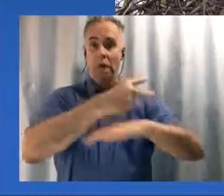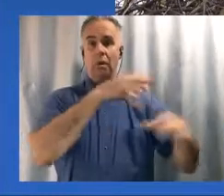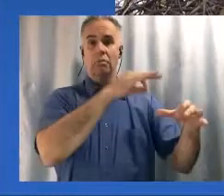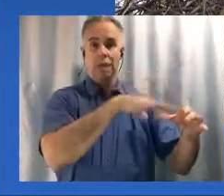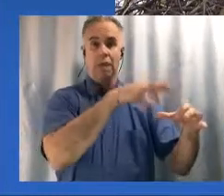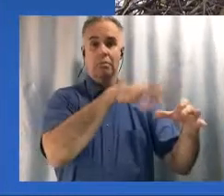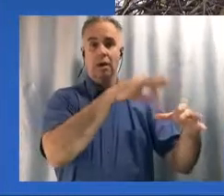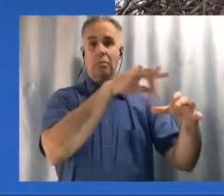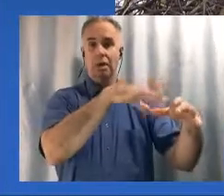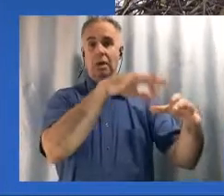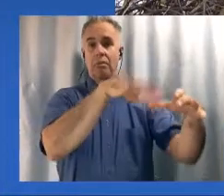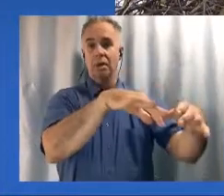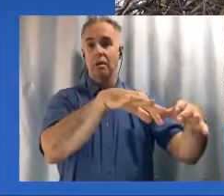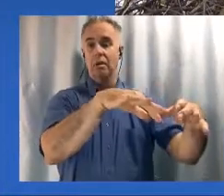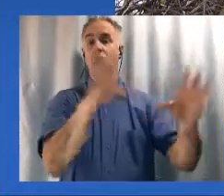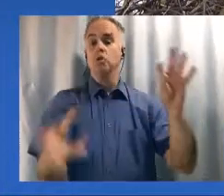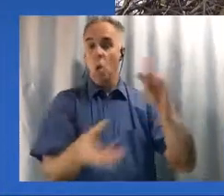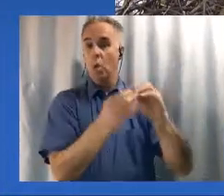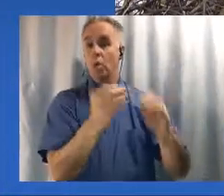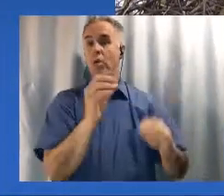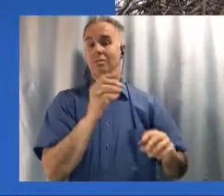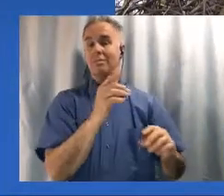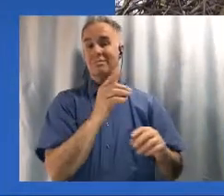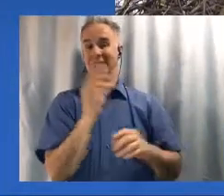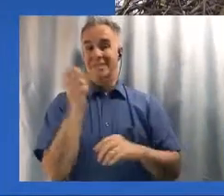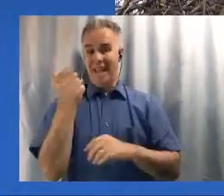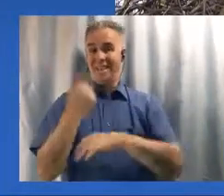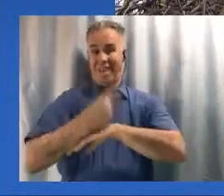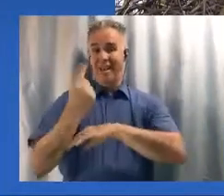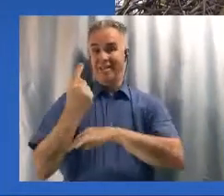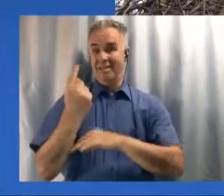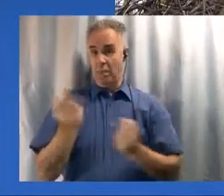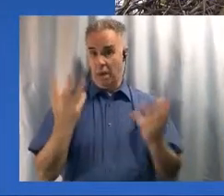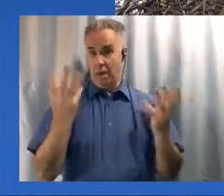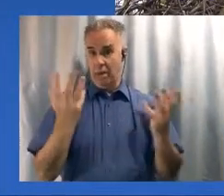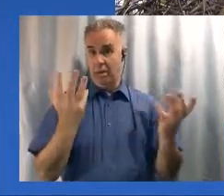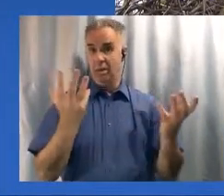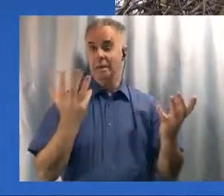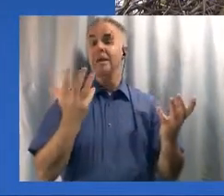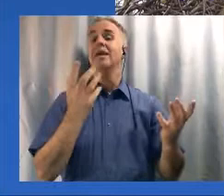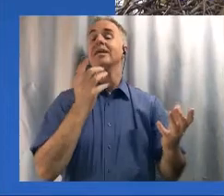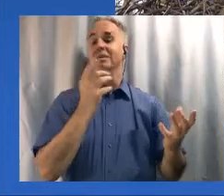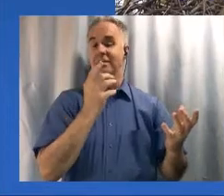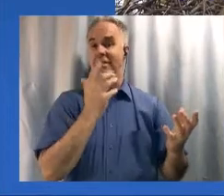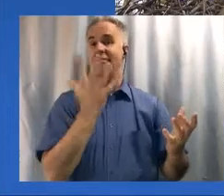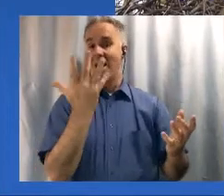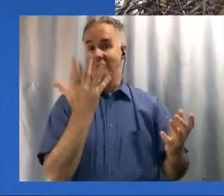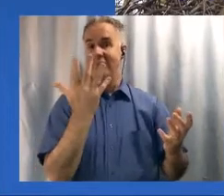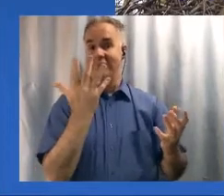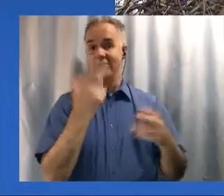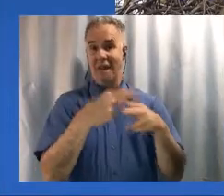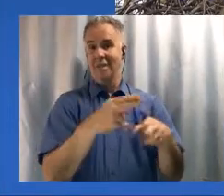At the end of 10 days there are five eggs. She sits on them,